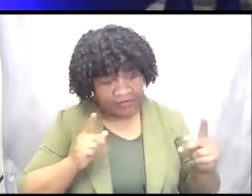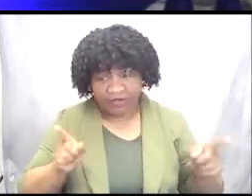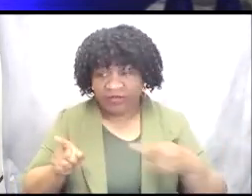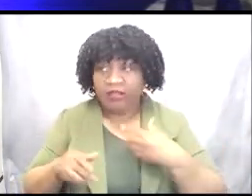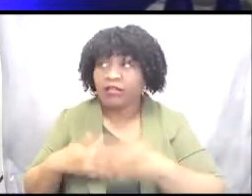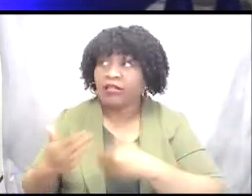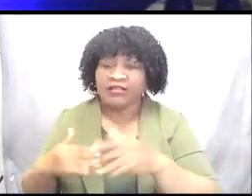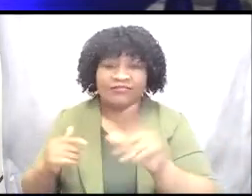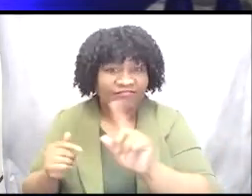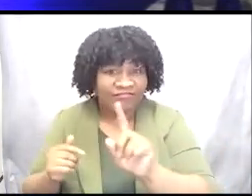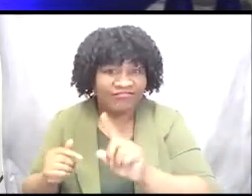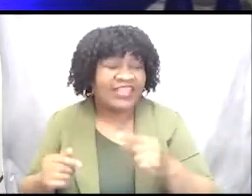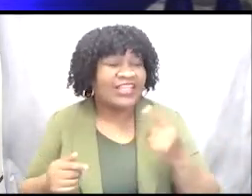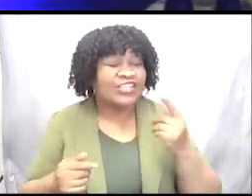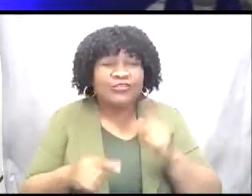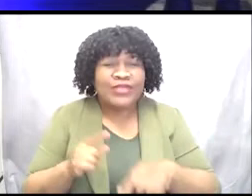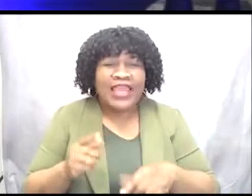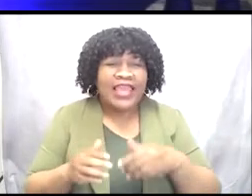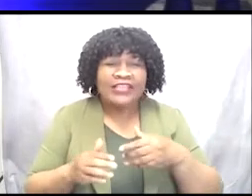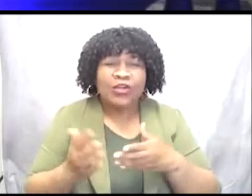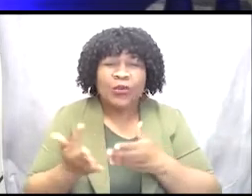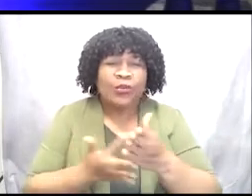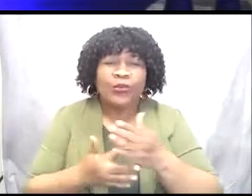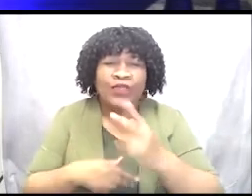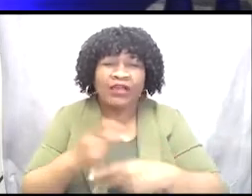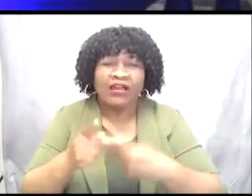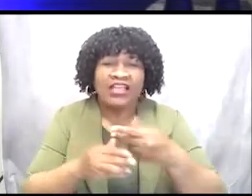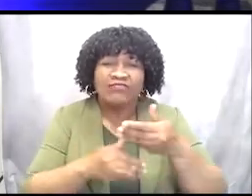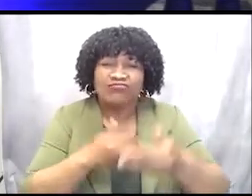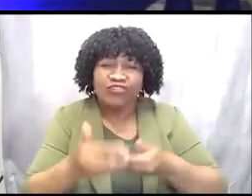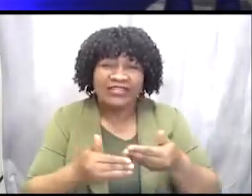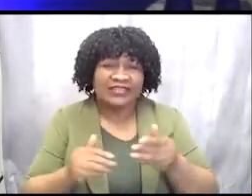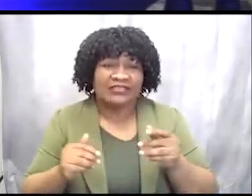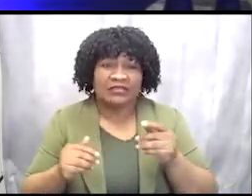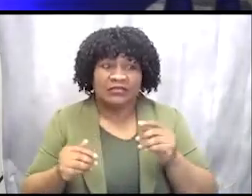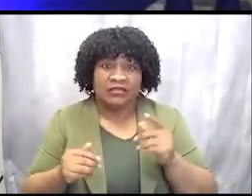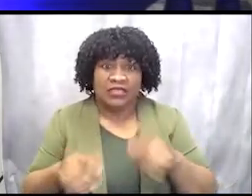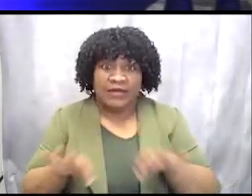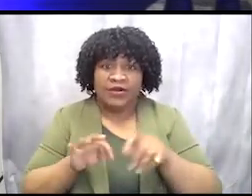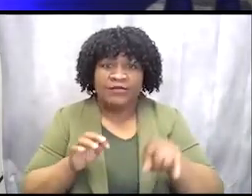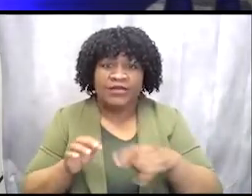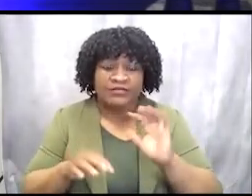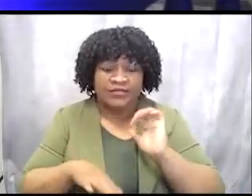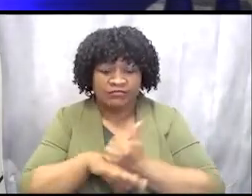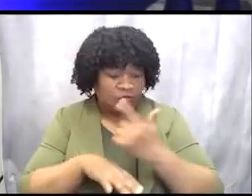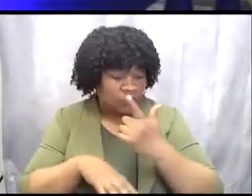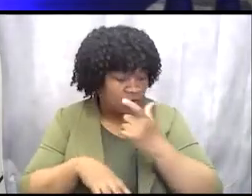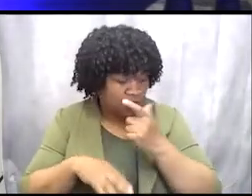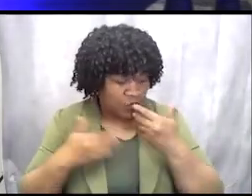And you can't go through a process like that unless you are firm in who you are